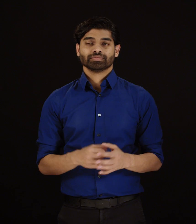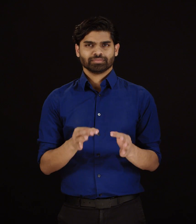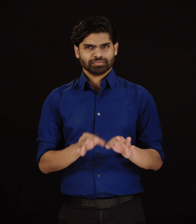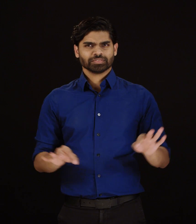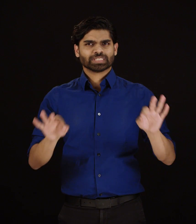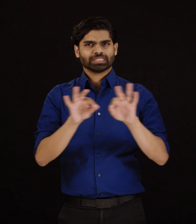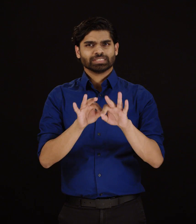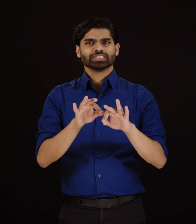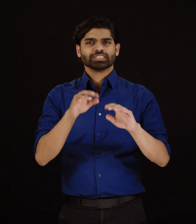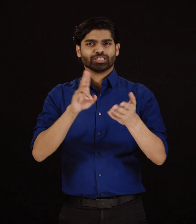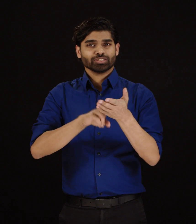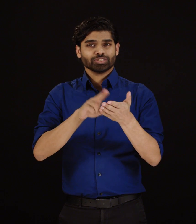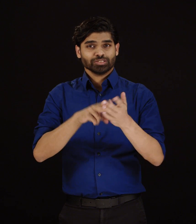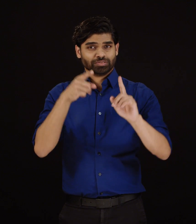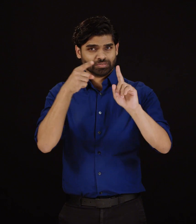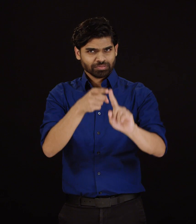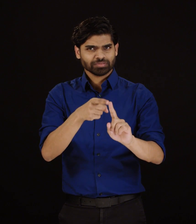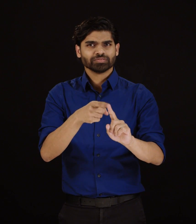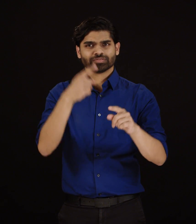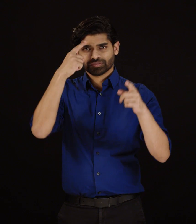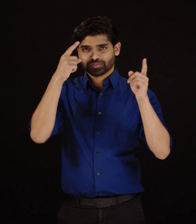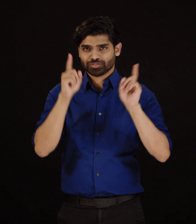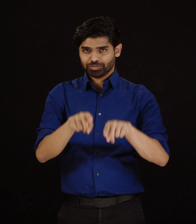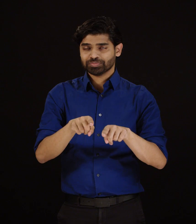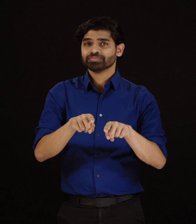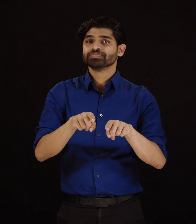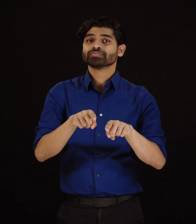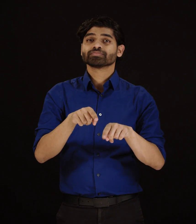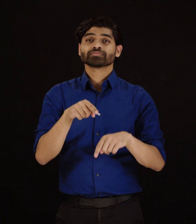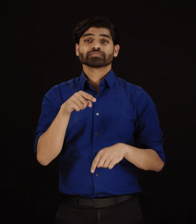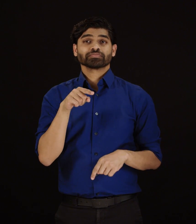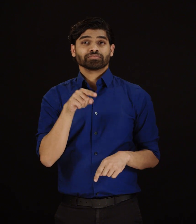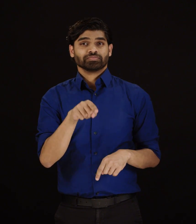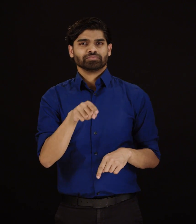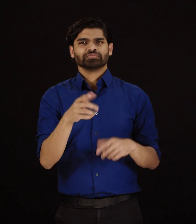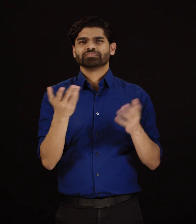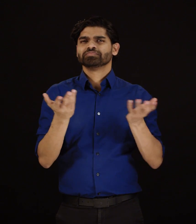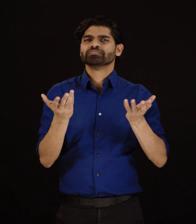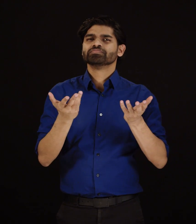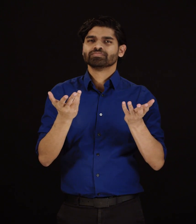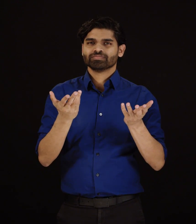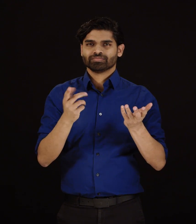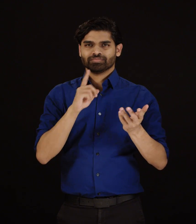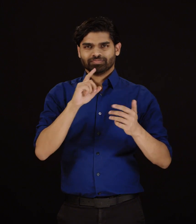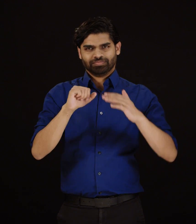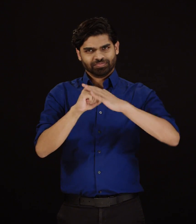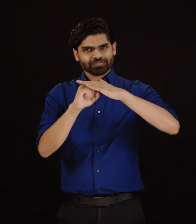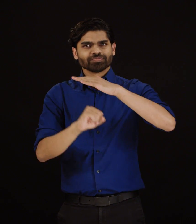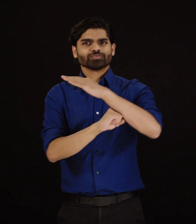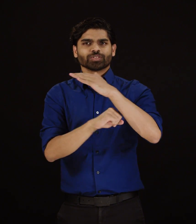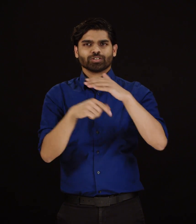Key Contract Terms are elements of a contract, such as (1) included monthly voice,